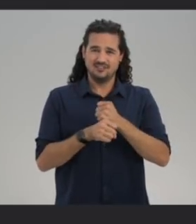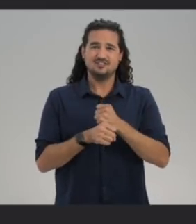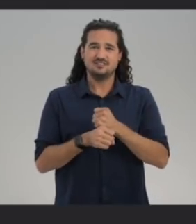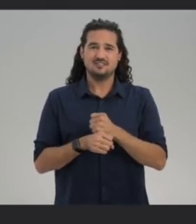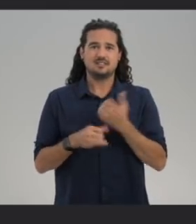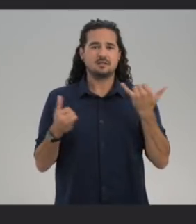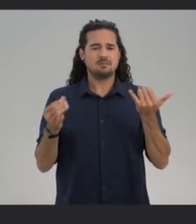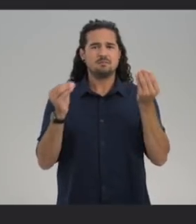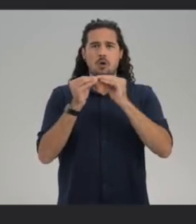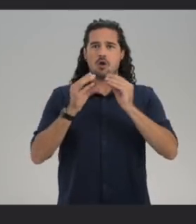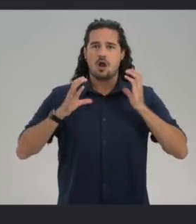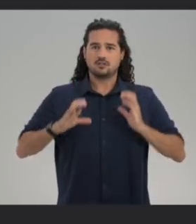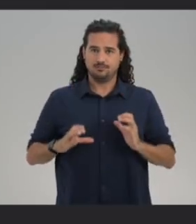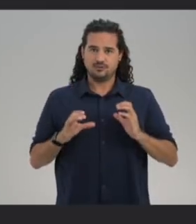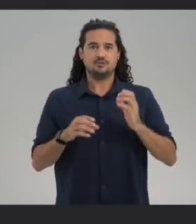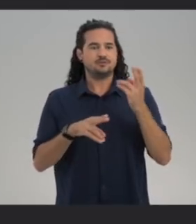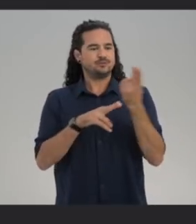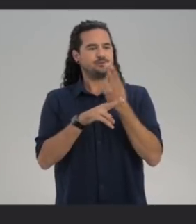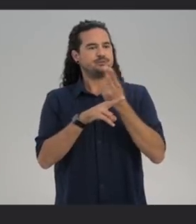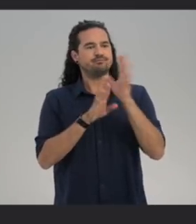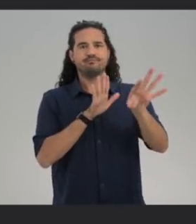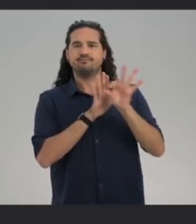And more customers than ever are choosing the Mac.